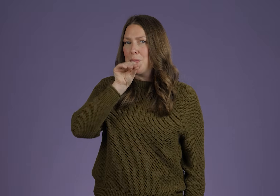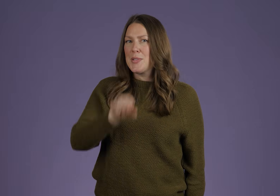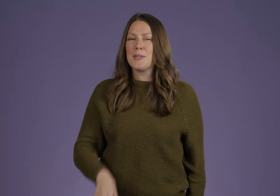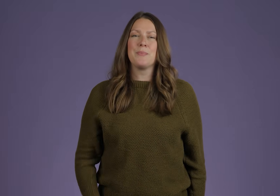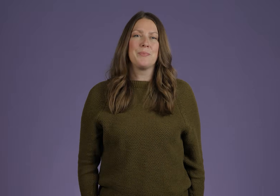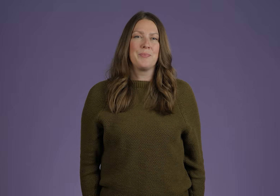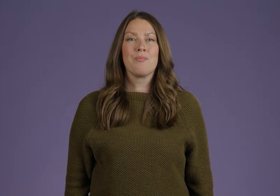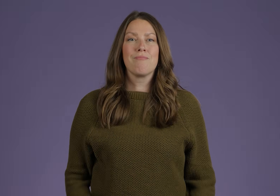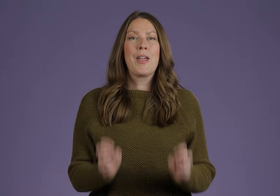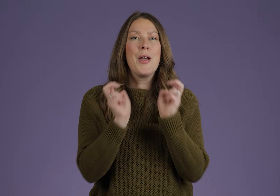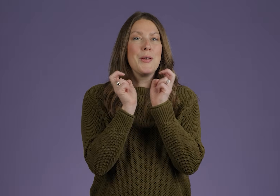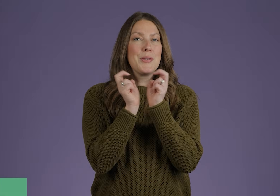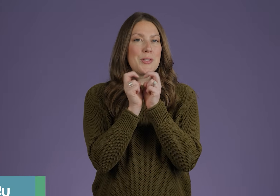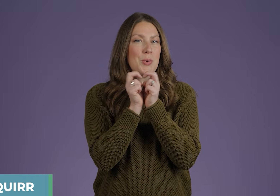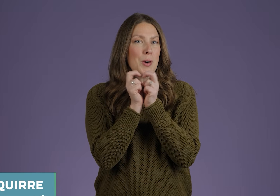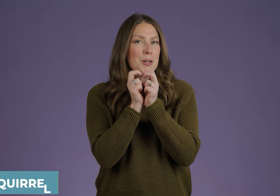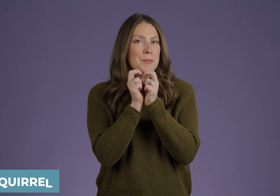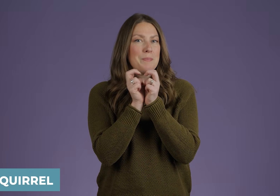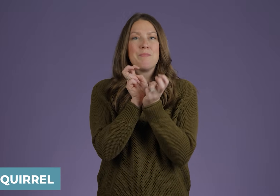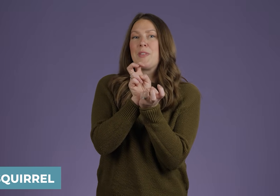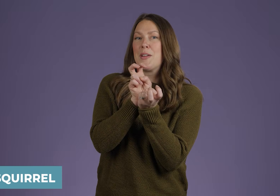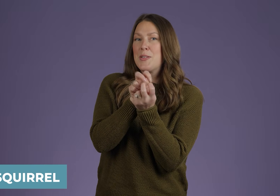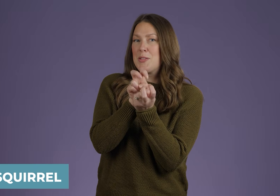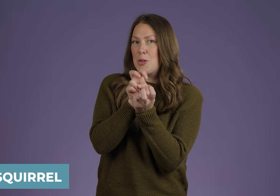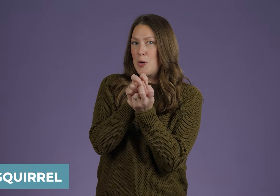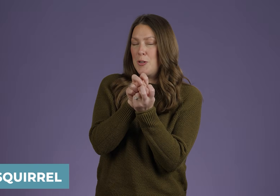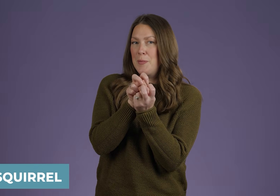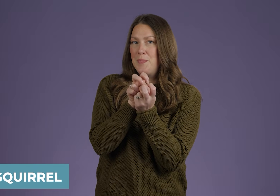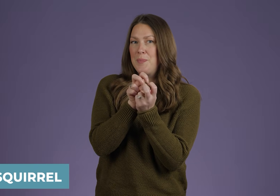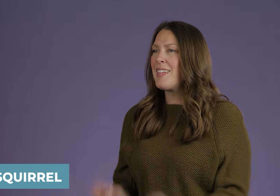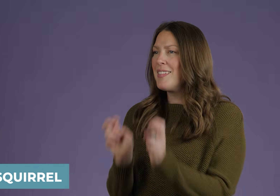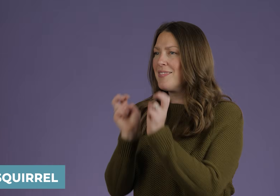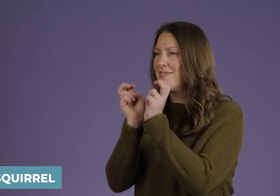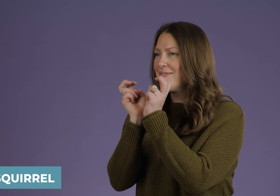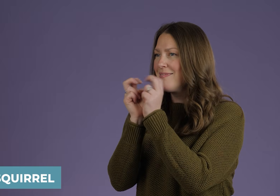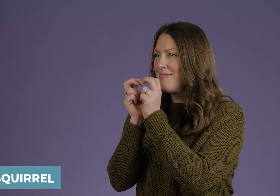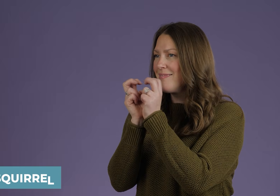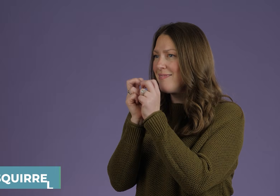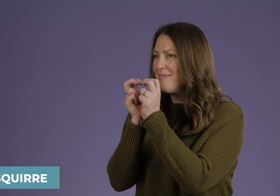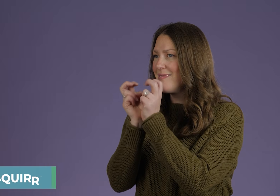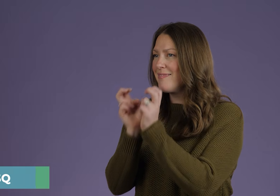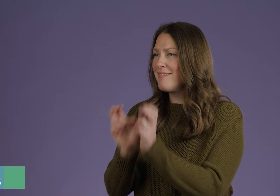Goose.